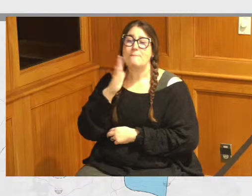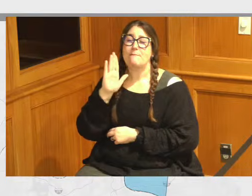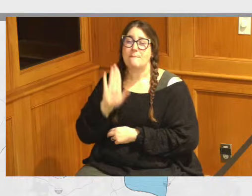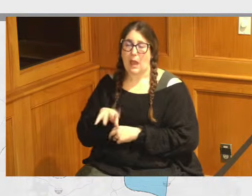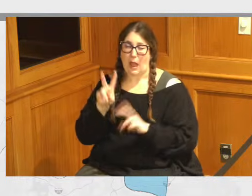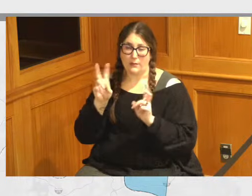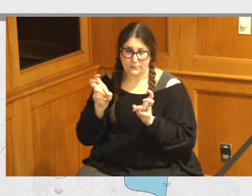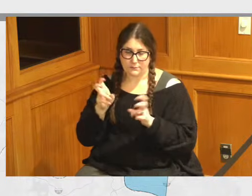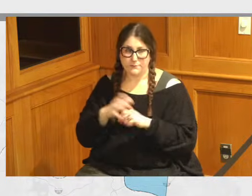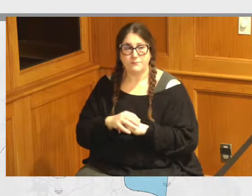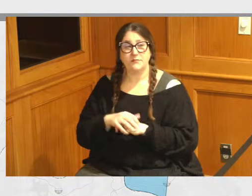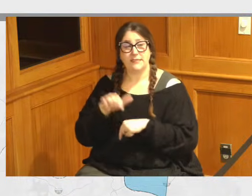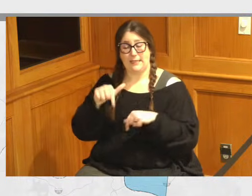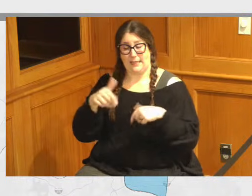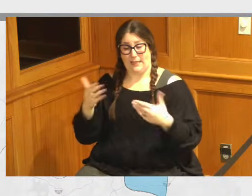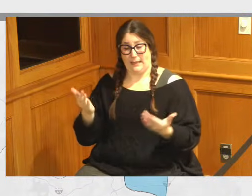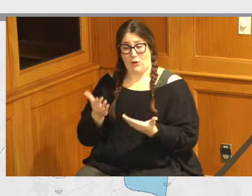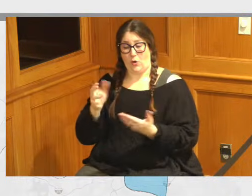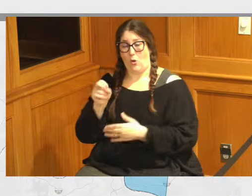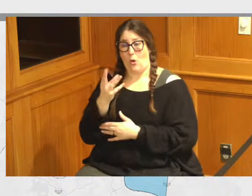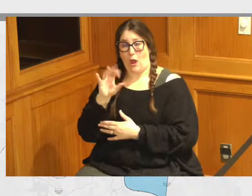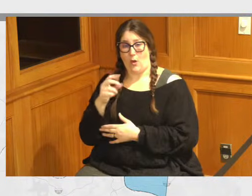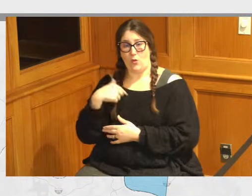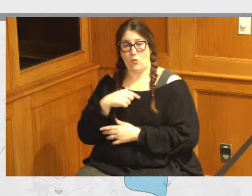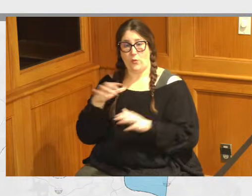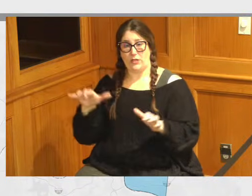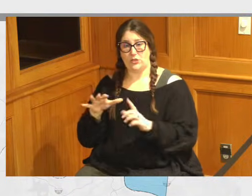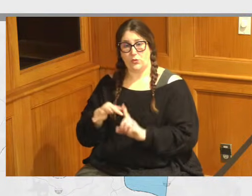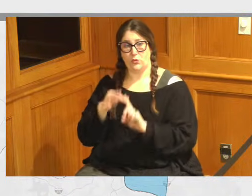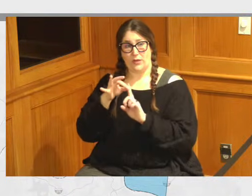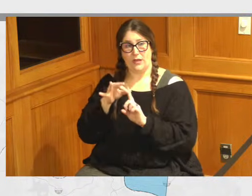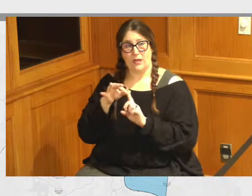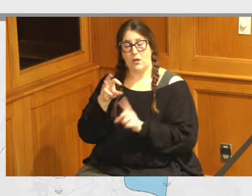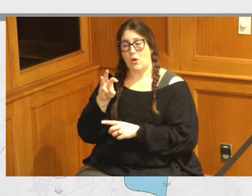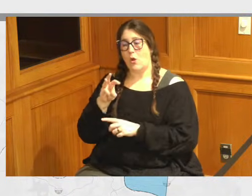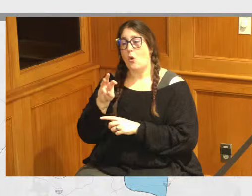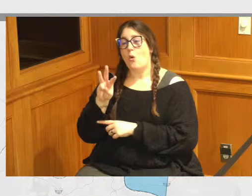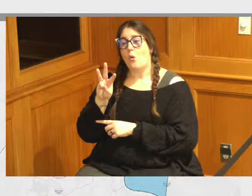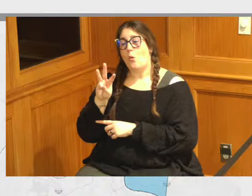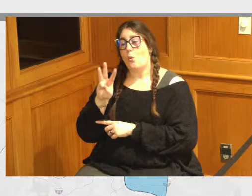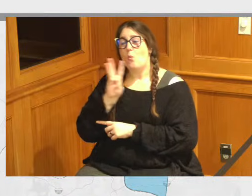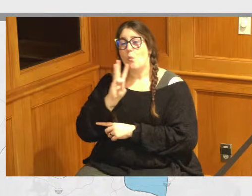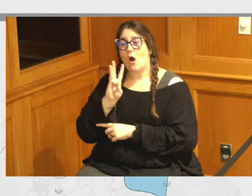Ohio, we have started doing something very unique called wastewater monitoring. And so here in